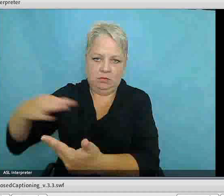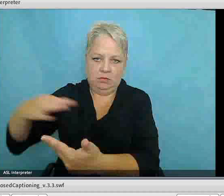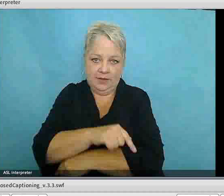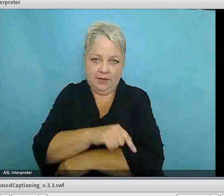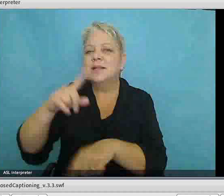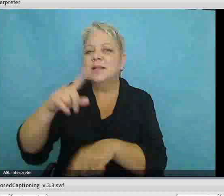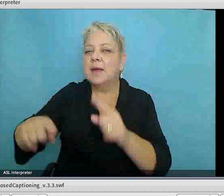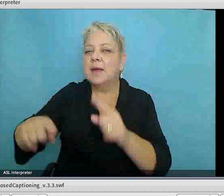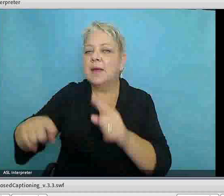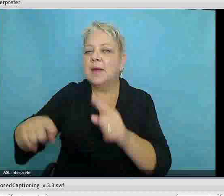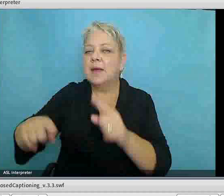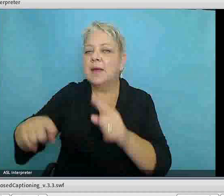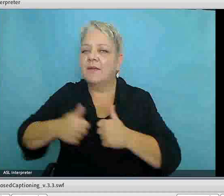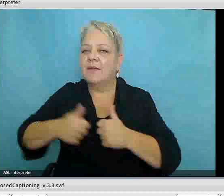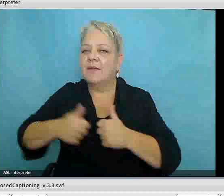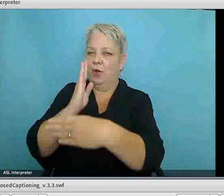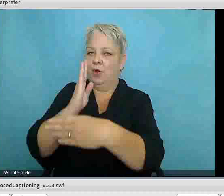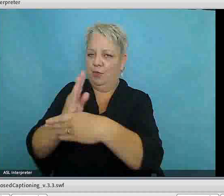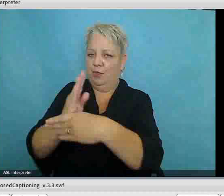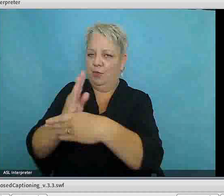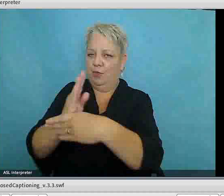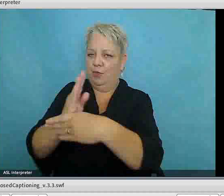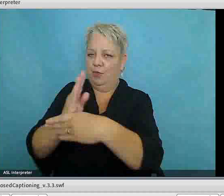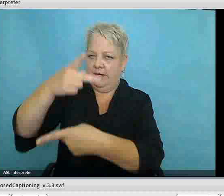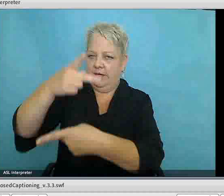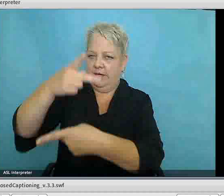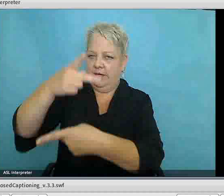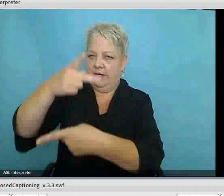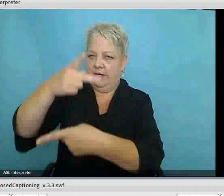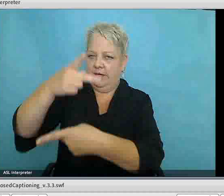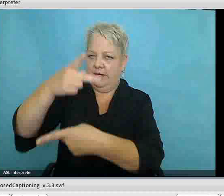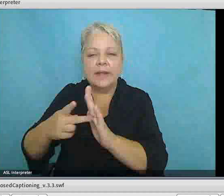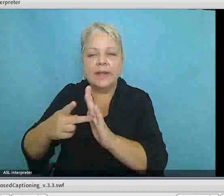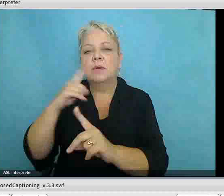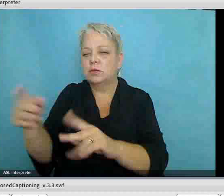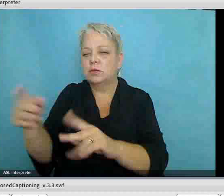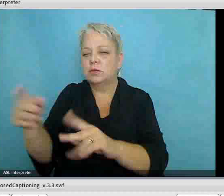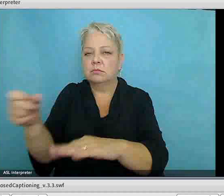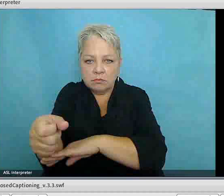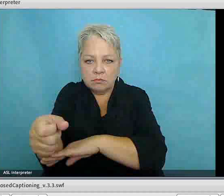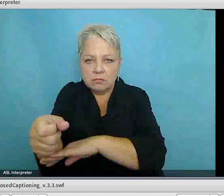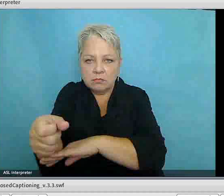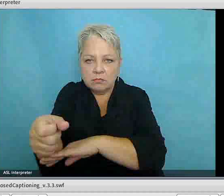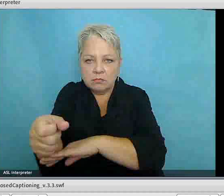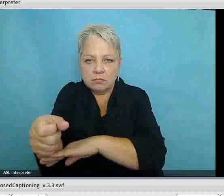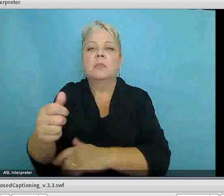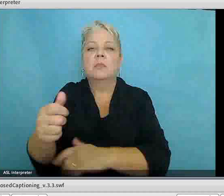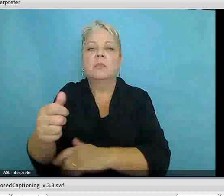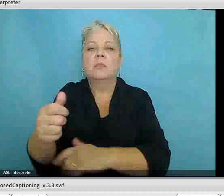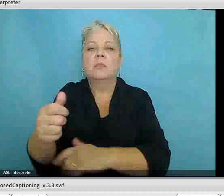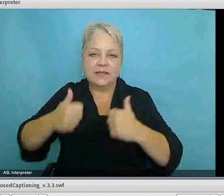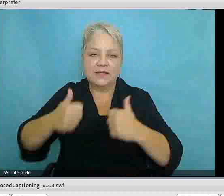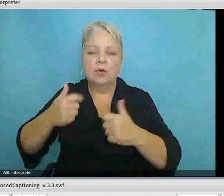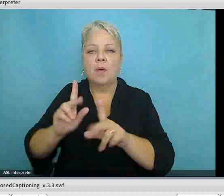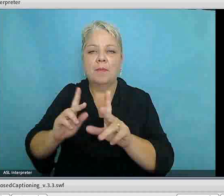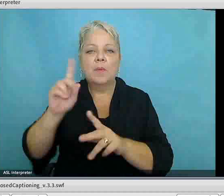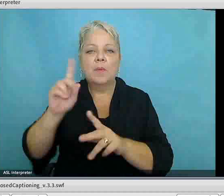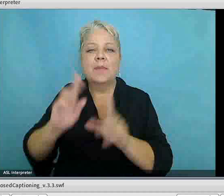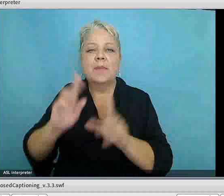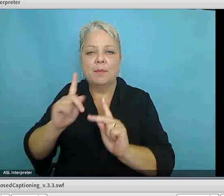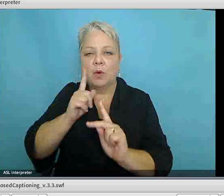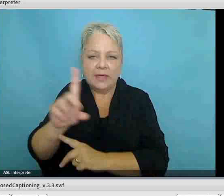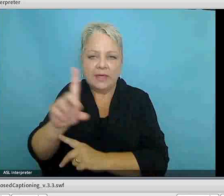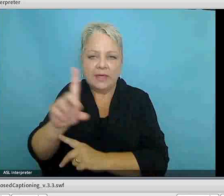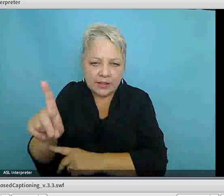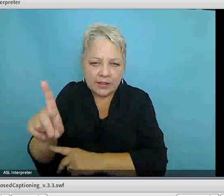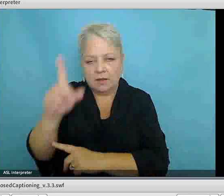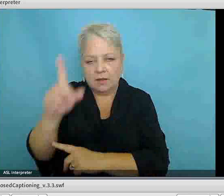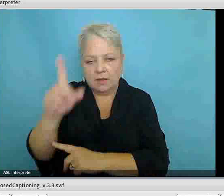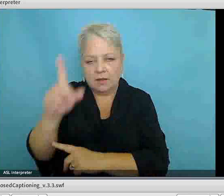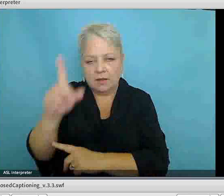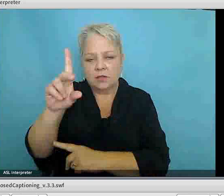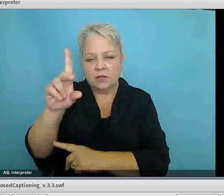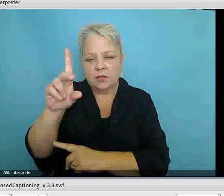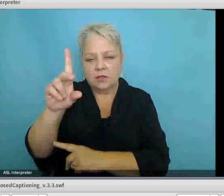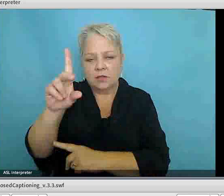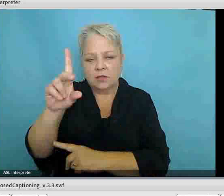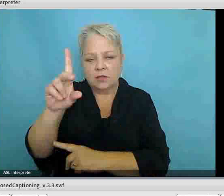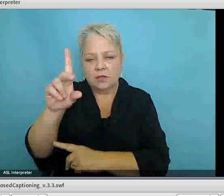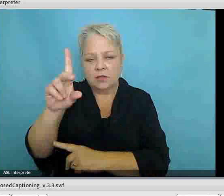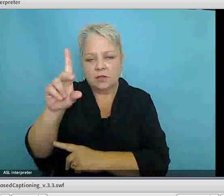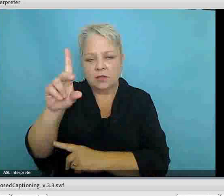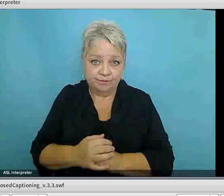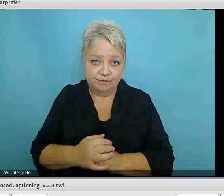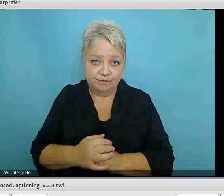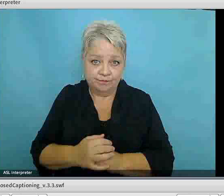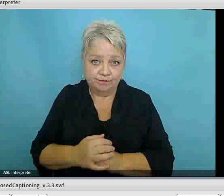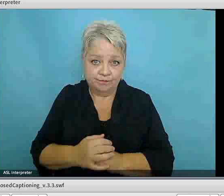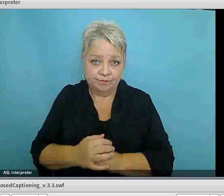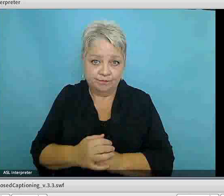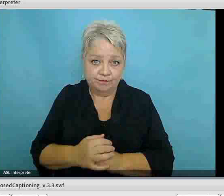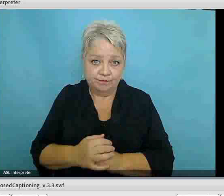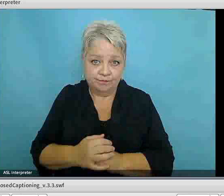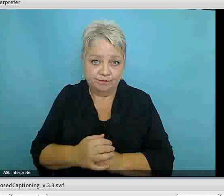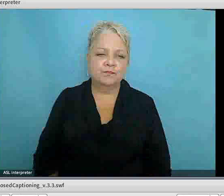Those are residential facilities for folks with intellectual disabilities.